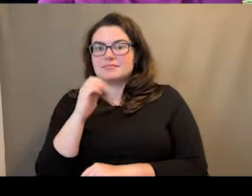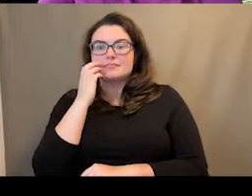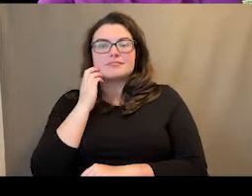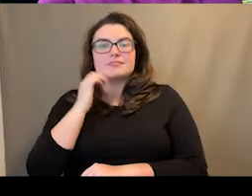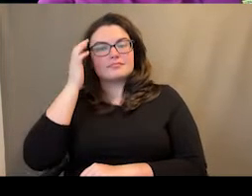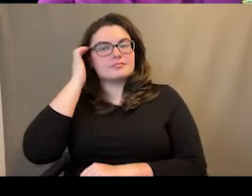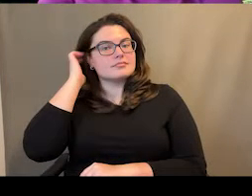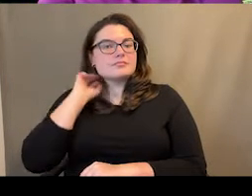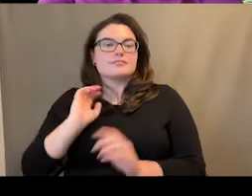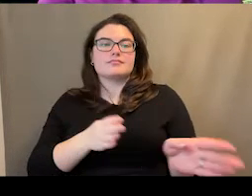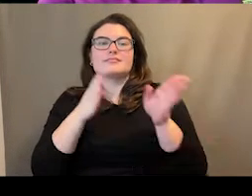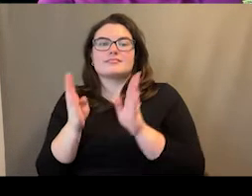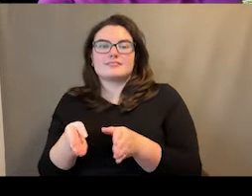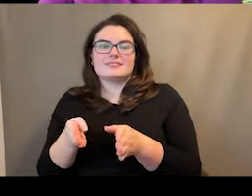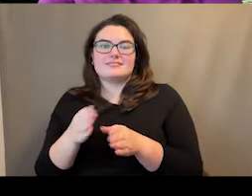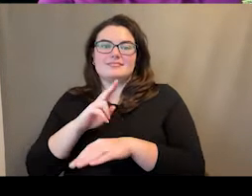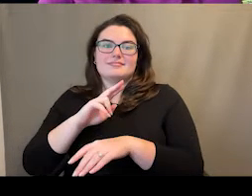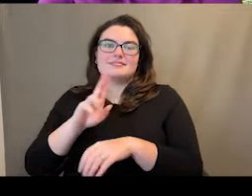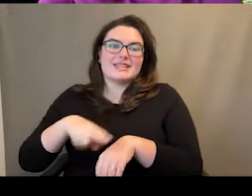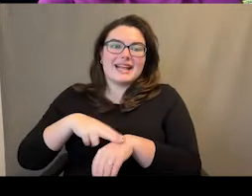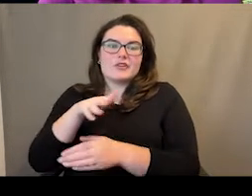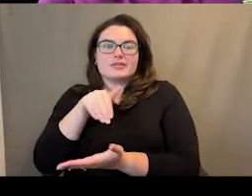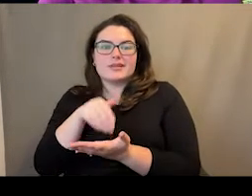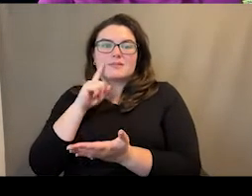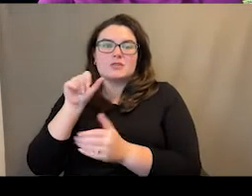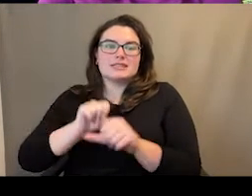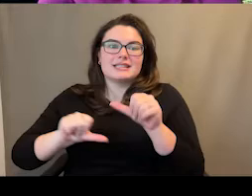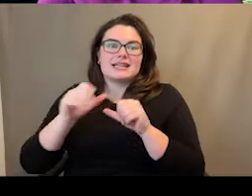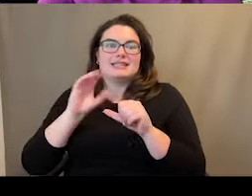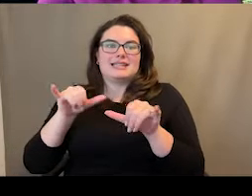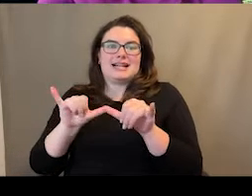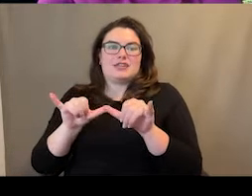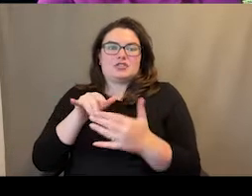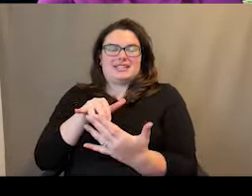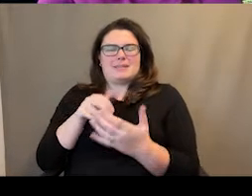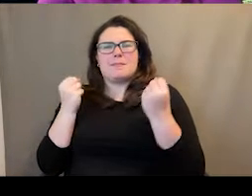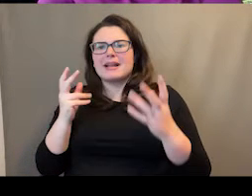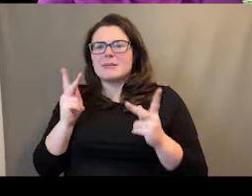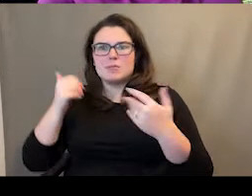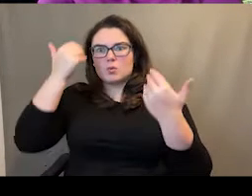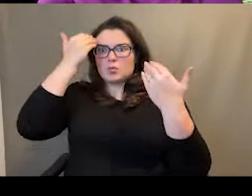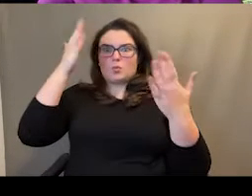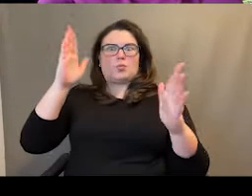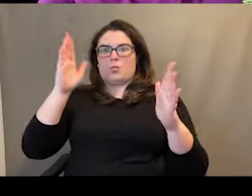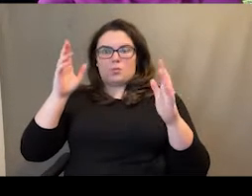Then we have, a lot of people don't know that the National Center for Science and Engineering Statistics